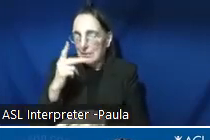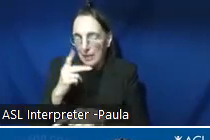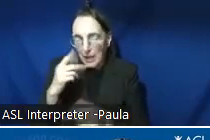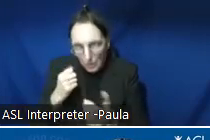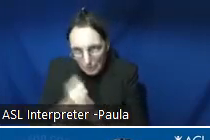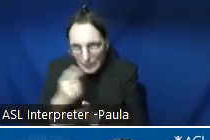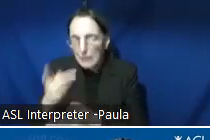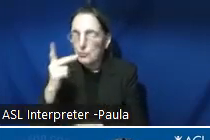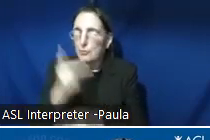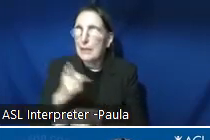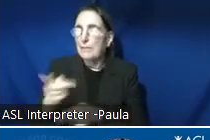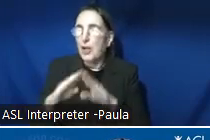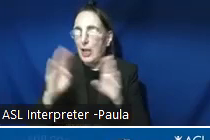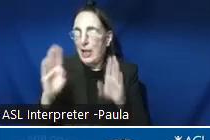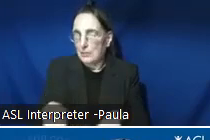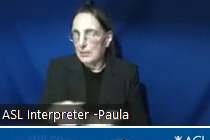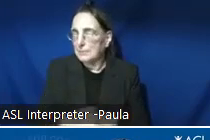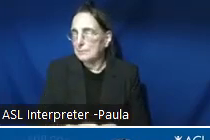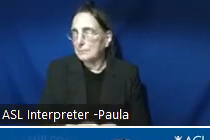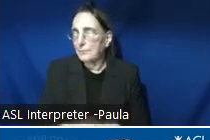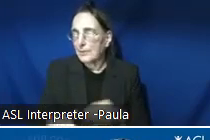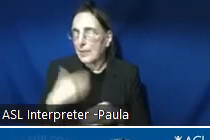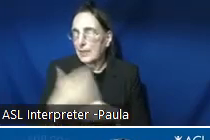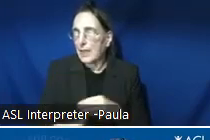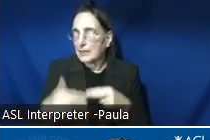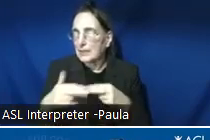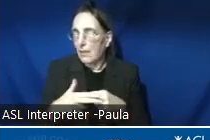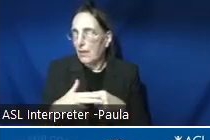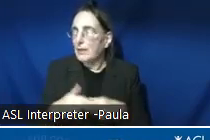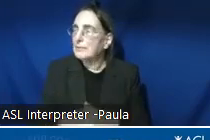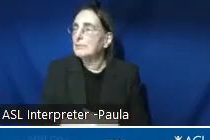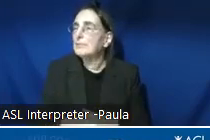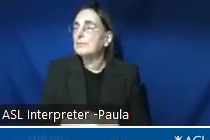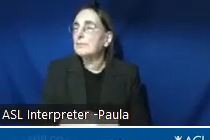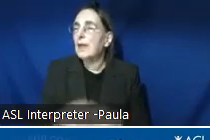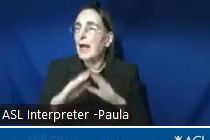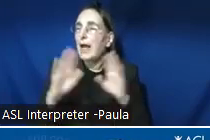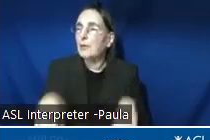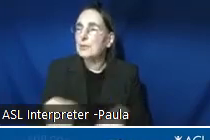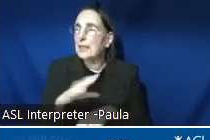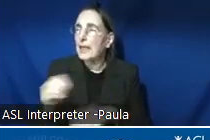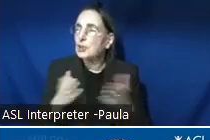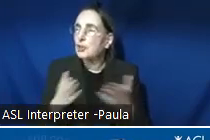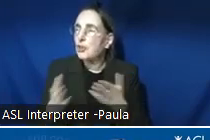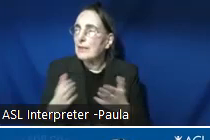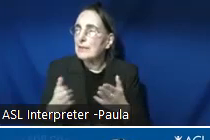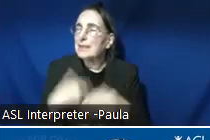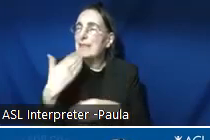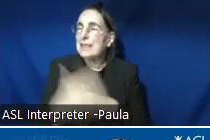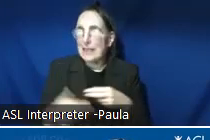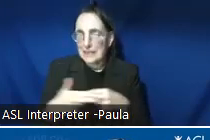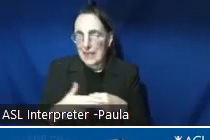Next slide. The housing and services, next slide. Think we want to go to topics for